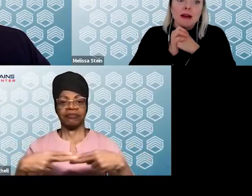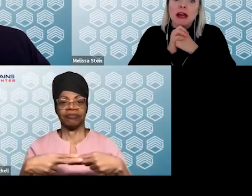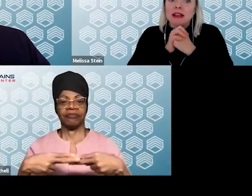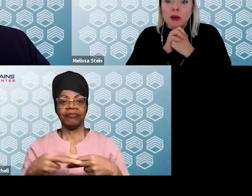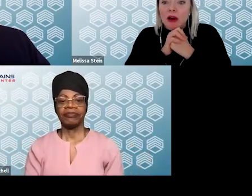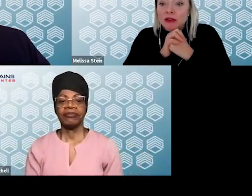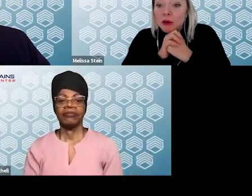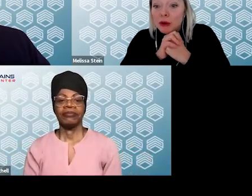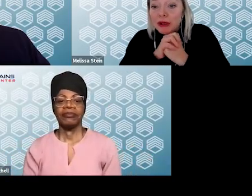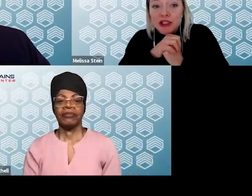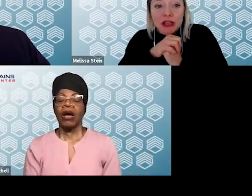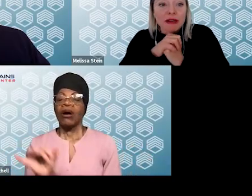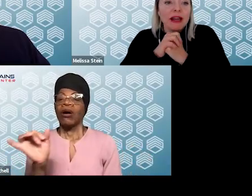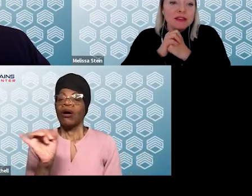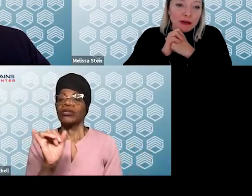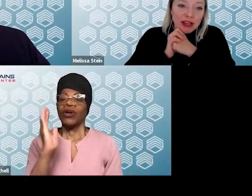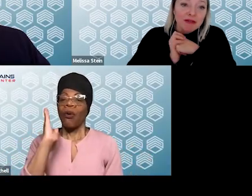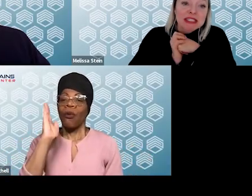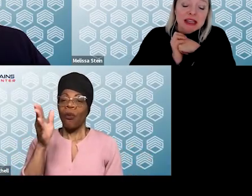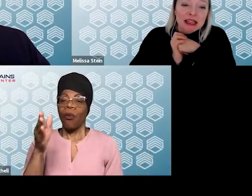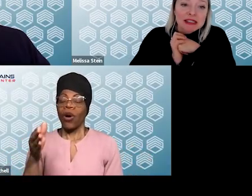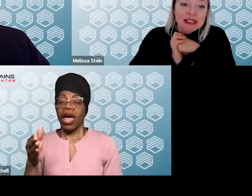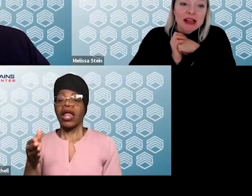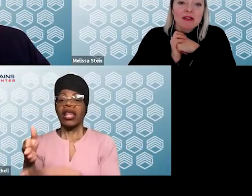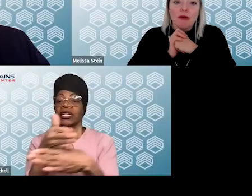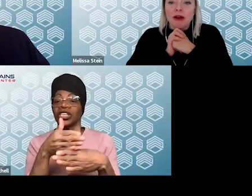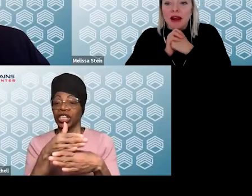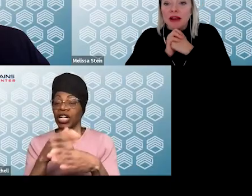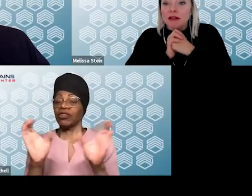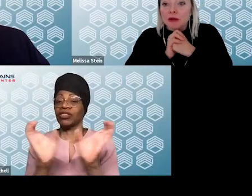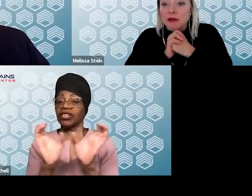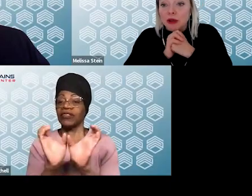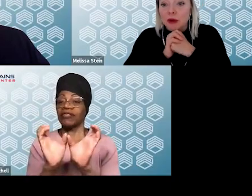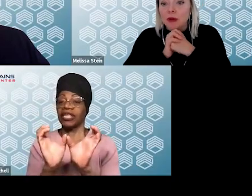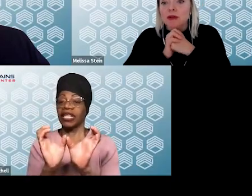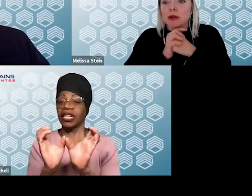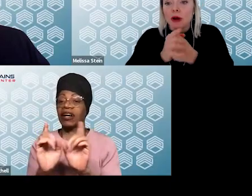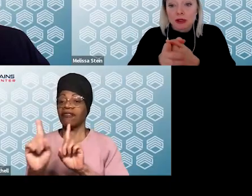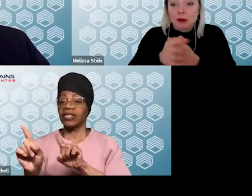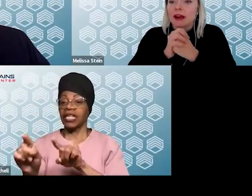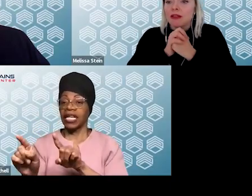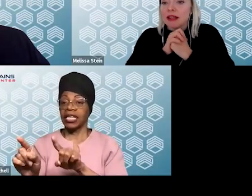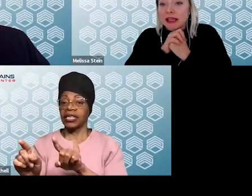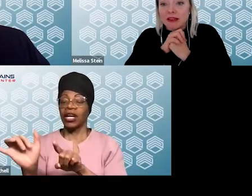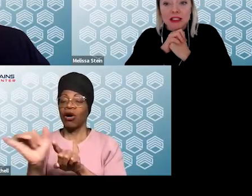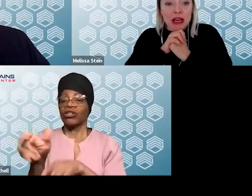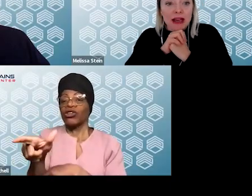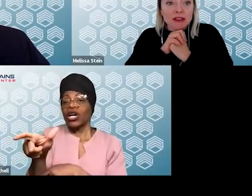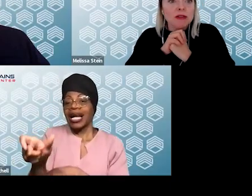And we also will be sharing a certificate of attendance for those of you, you can also click on the link in the chat